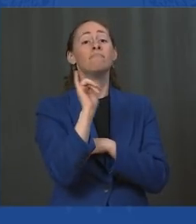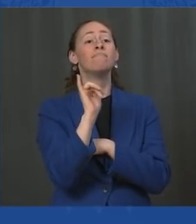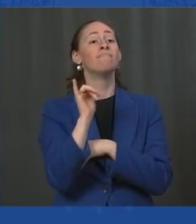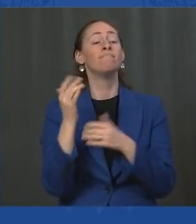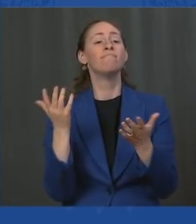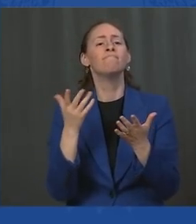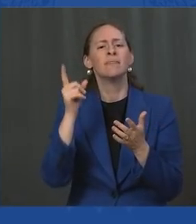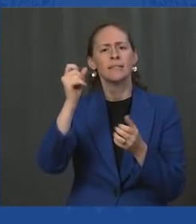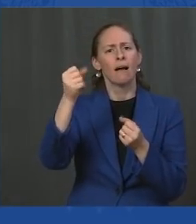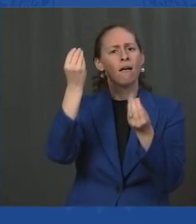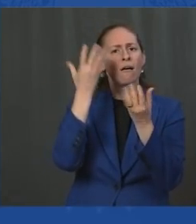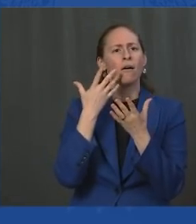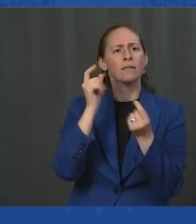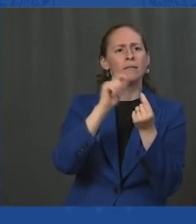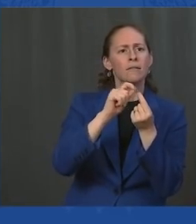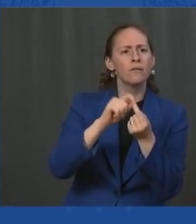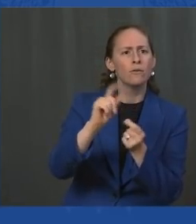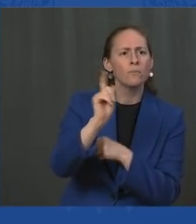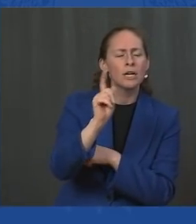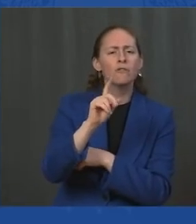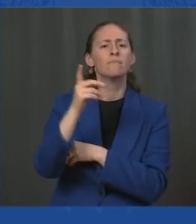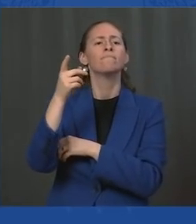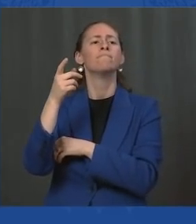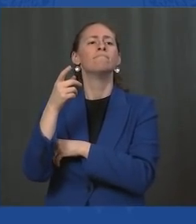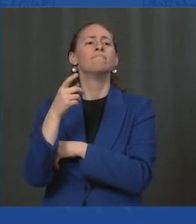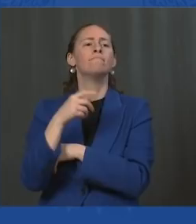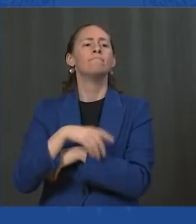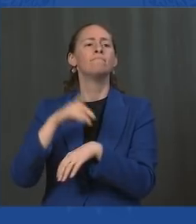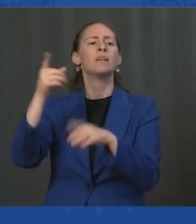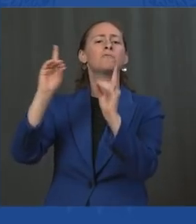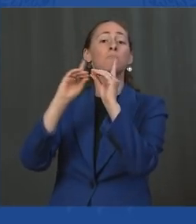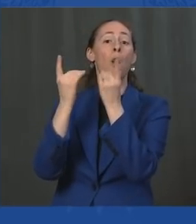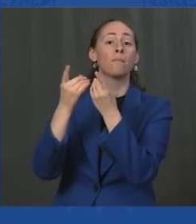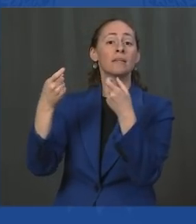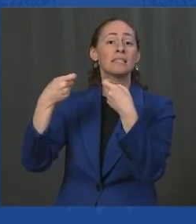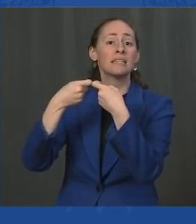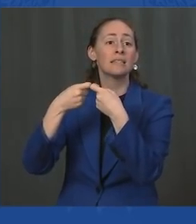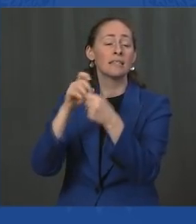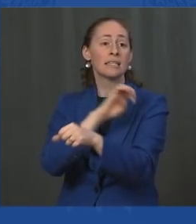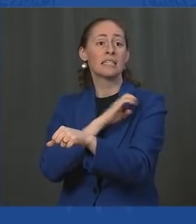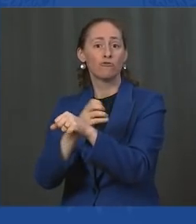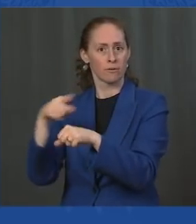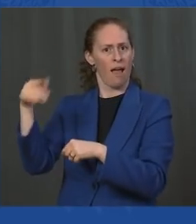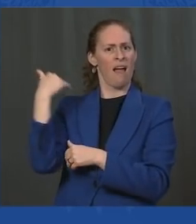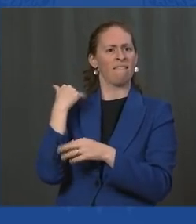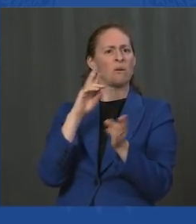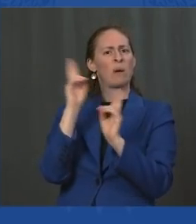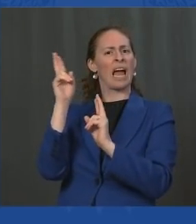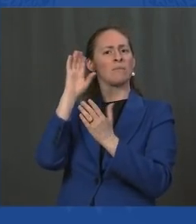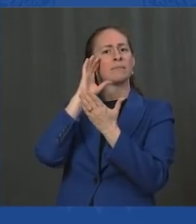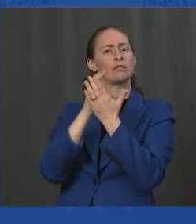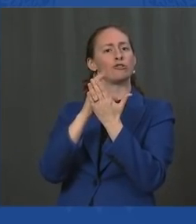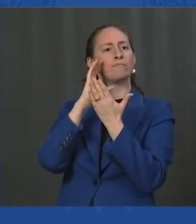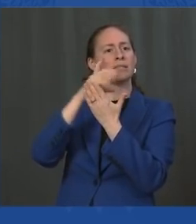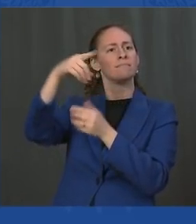to immediately make available any satellite imagery they can help provide in assessing the extent of the damage.